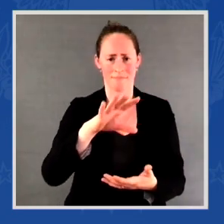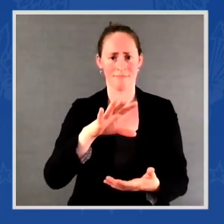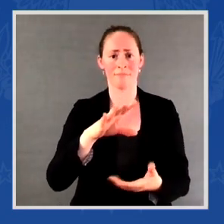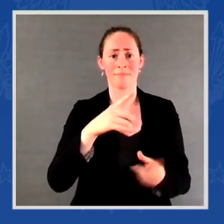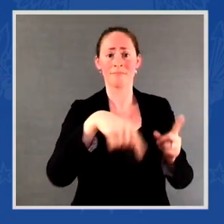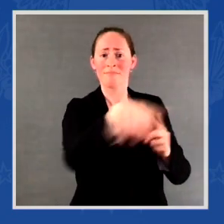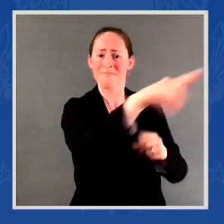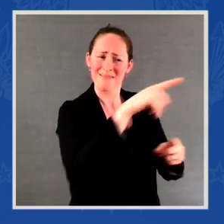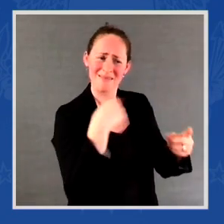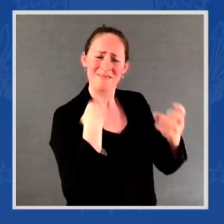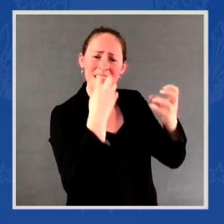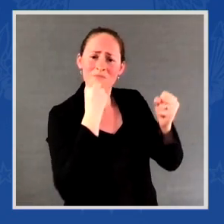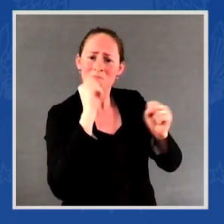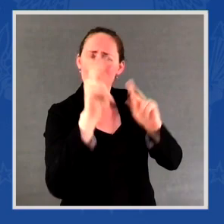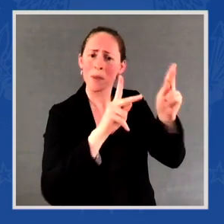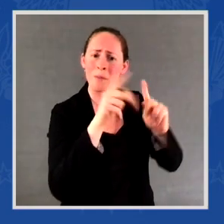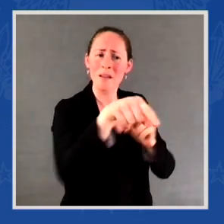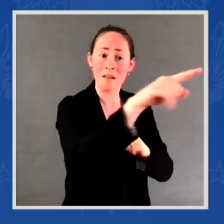who are not our friends -- the leadership.